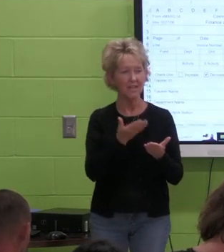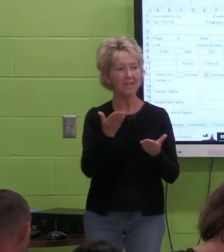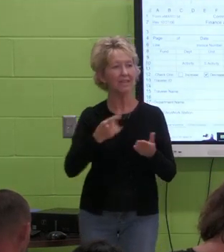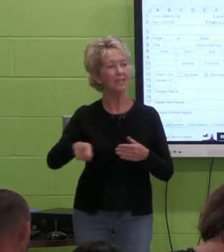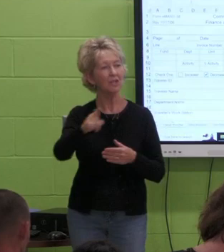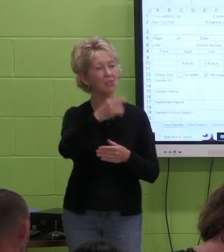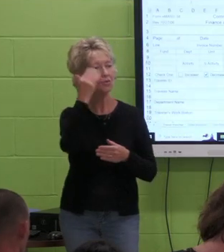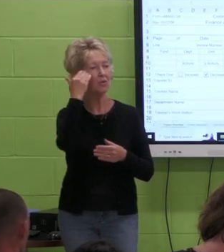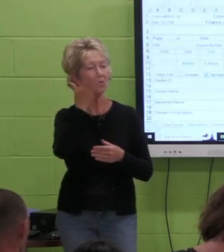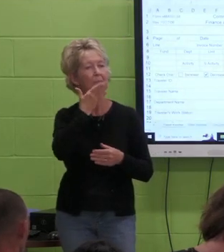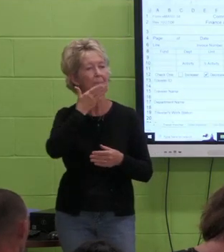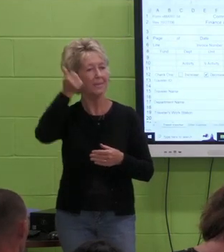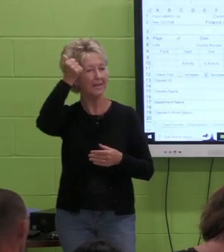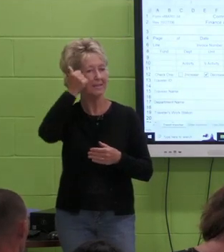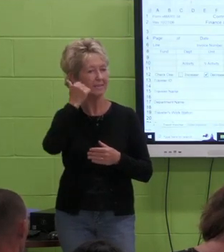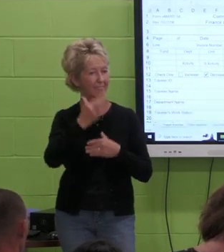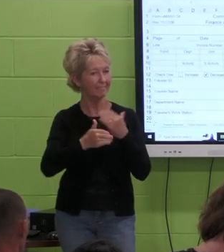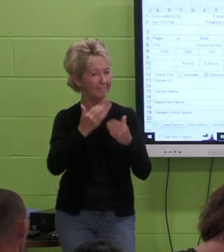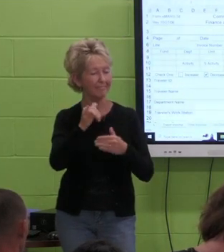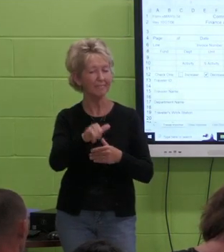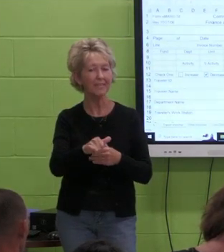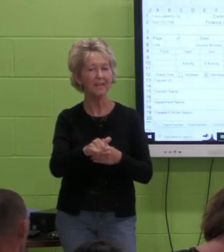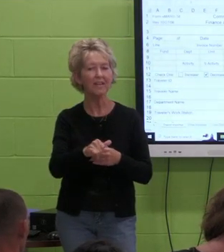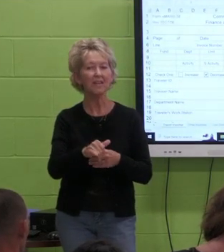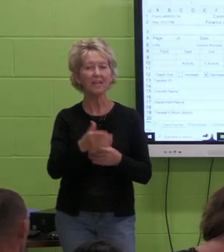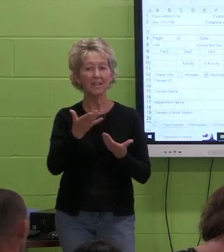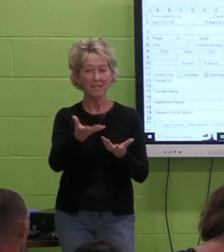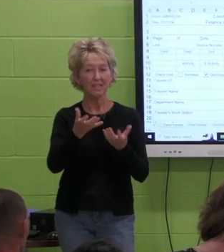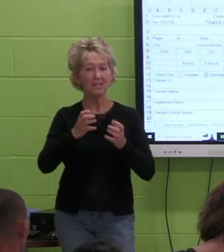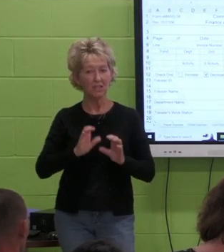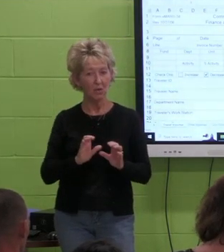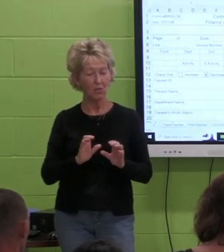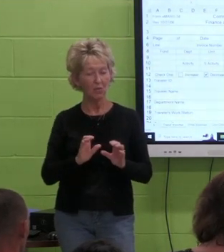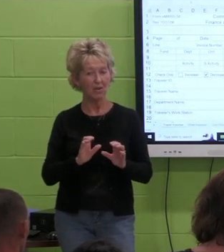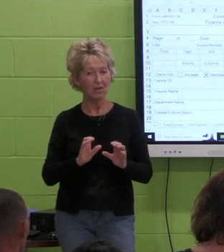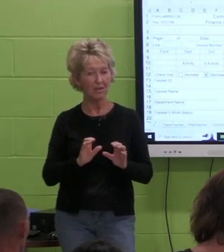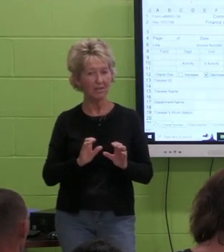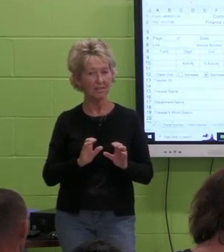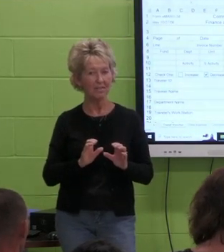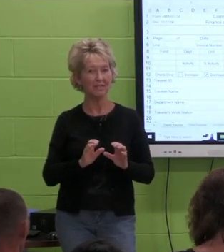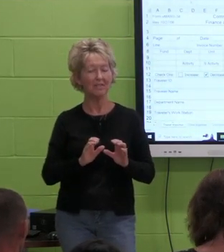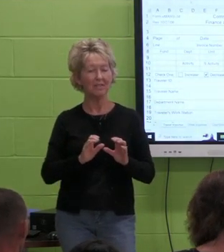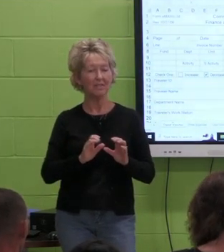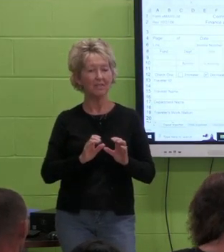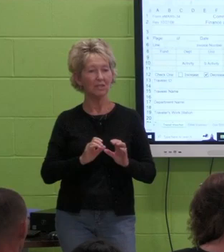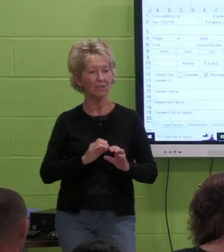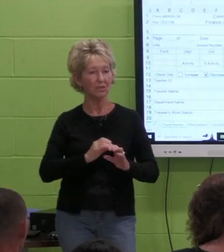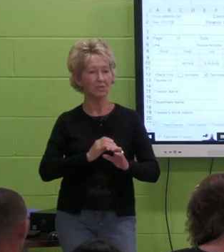all know is best um we definitely don't want to be an obstruction um we definitely don't want